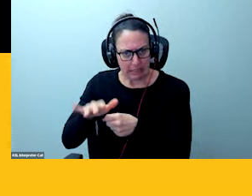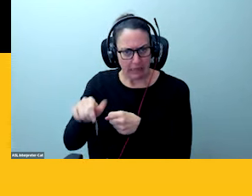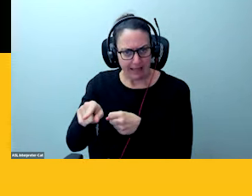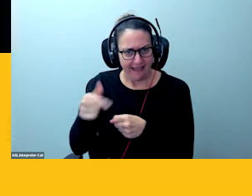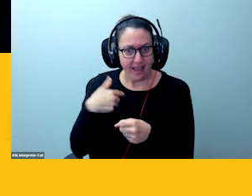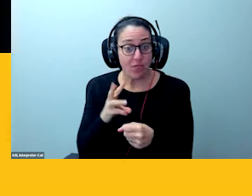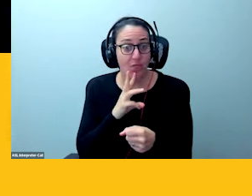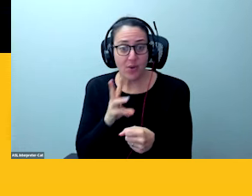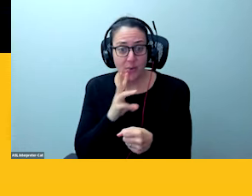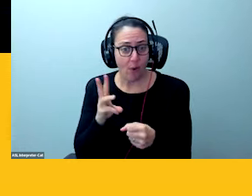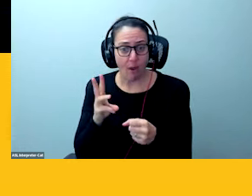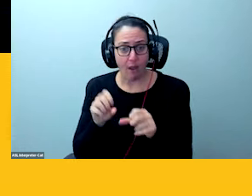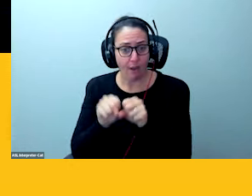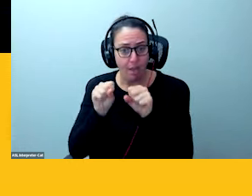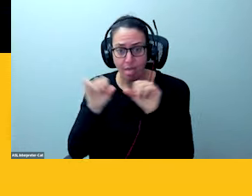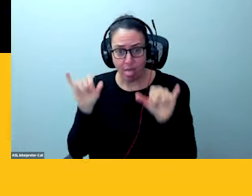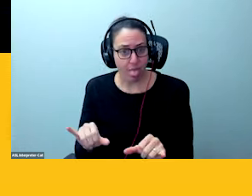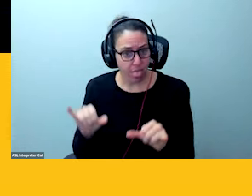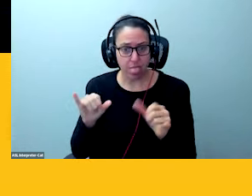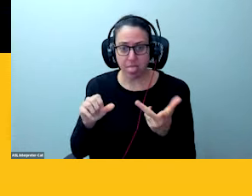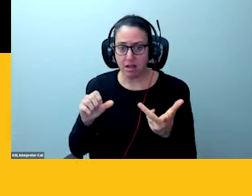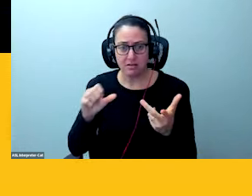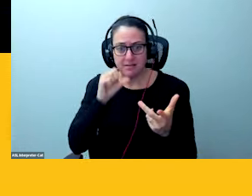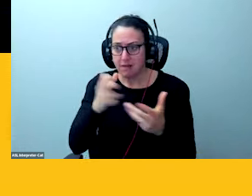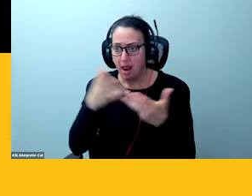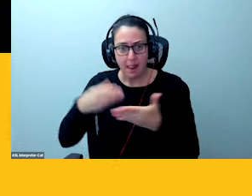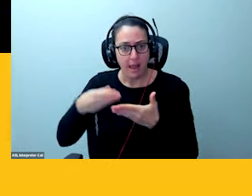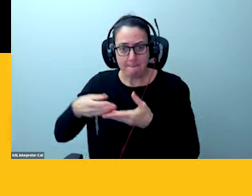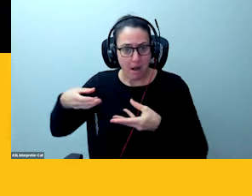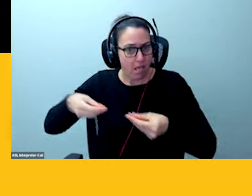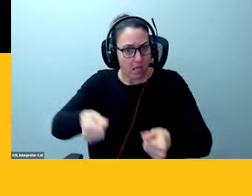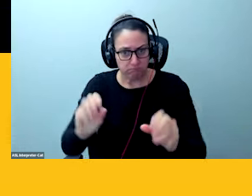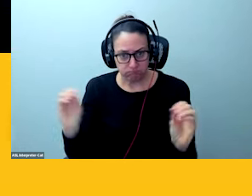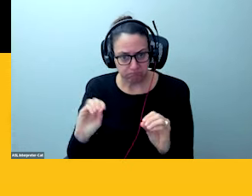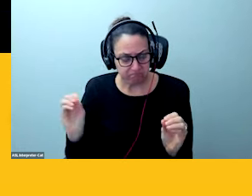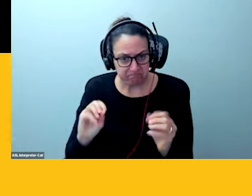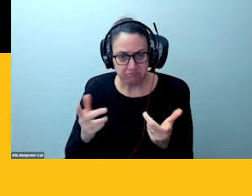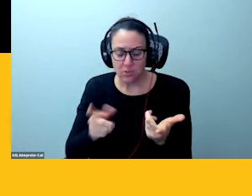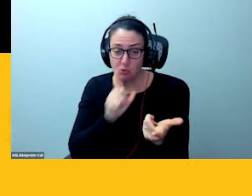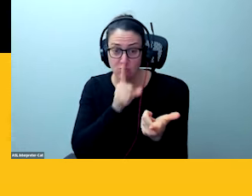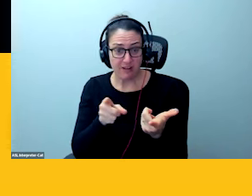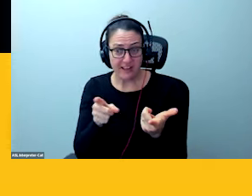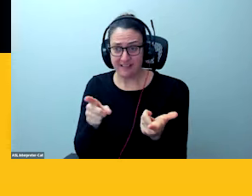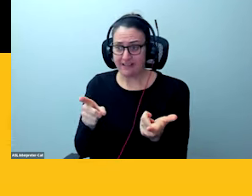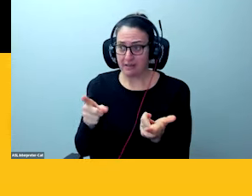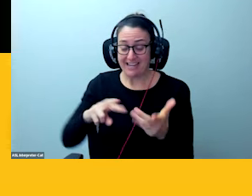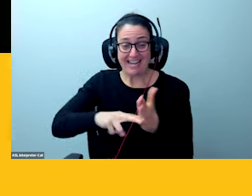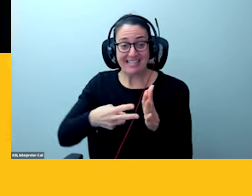Their water infrastructure was disinvested in for years. Essentially there was intentional lead poisoning